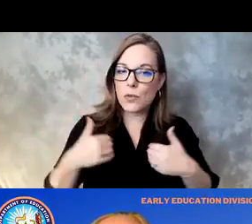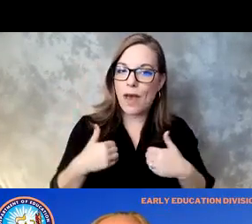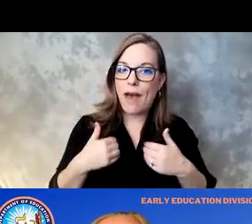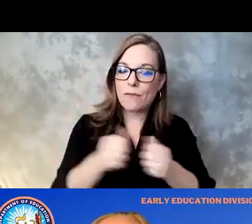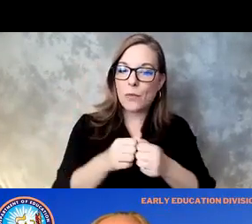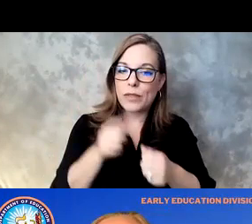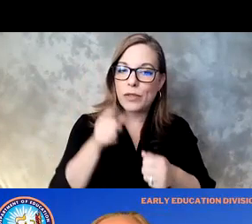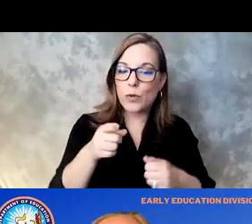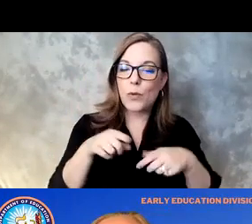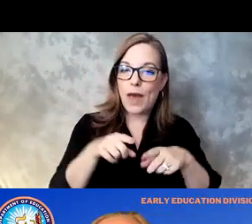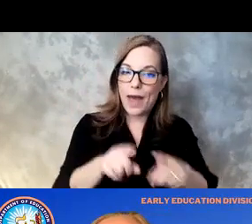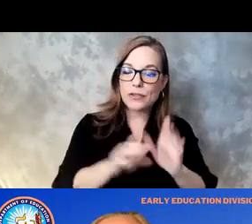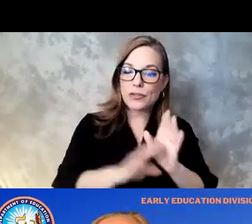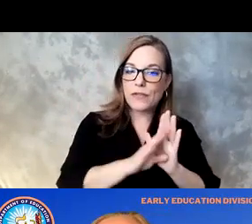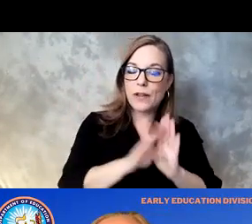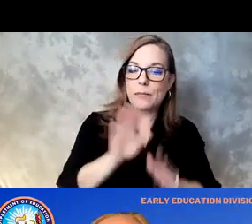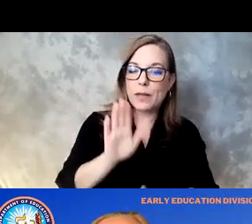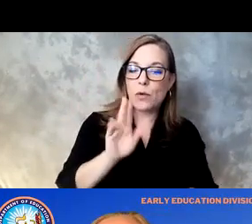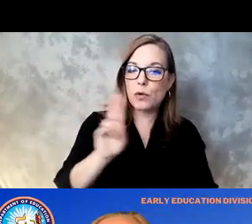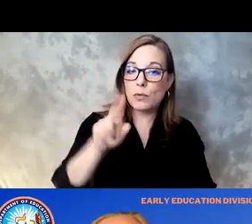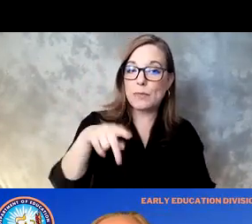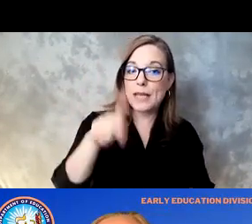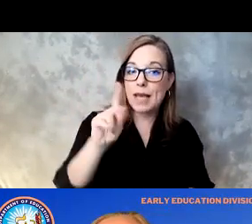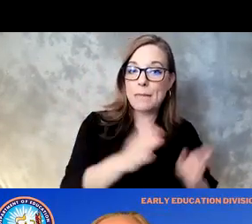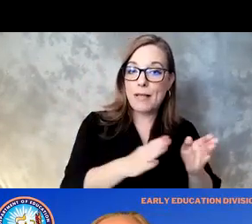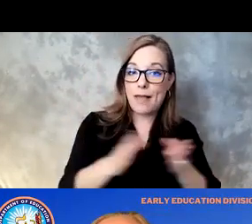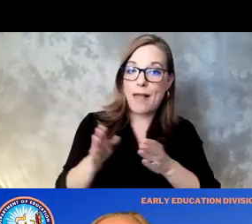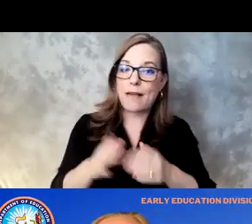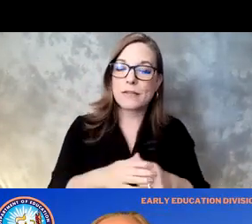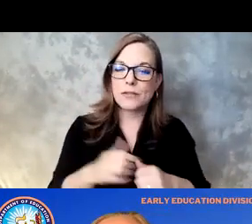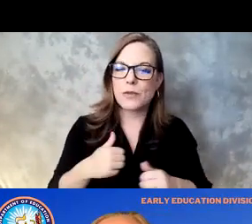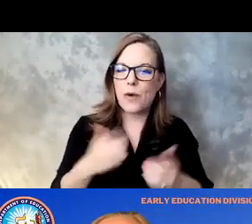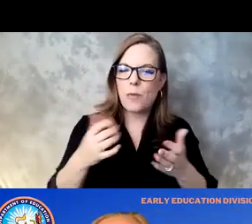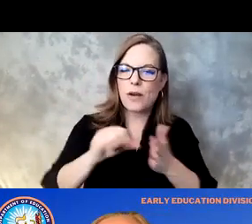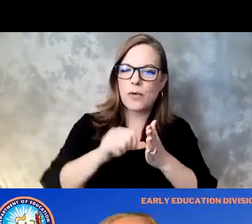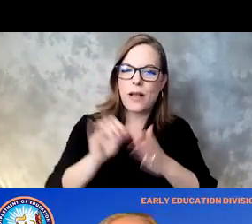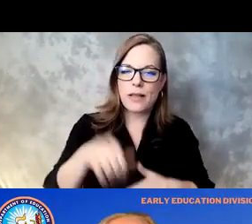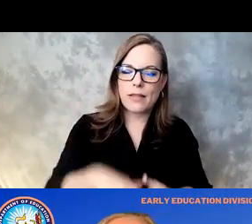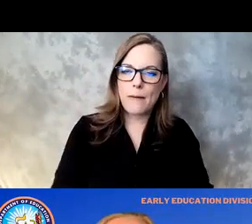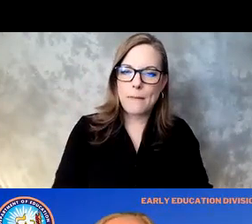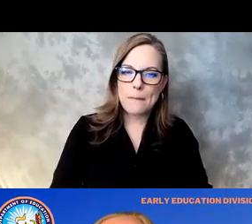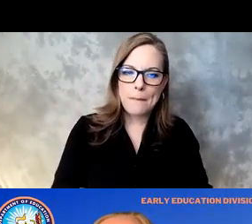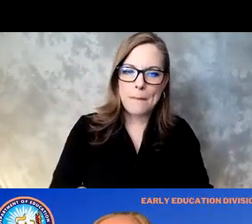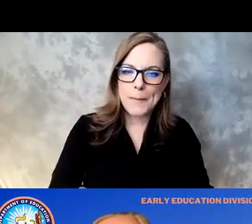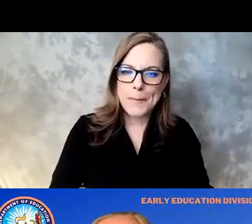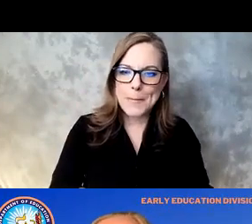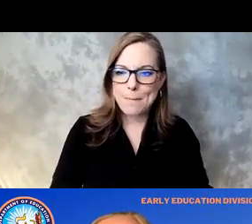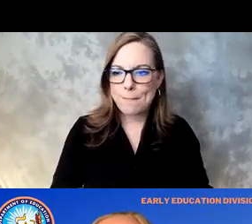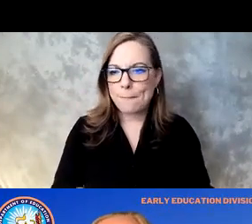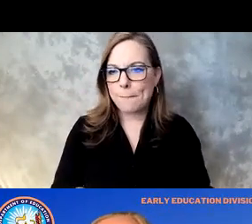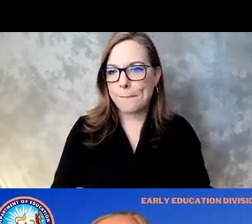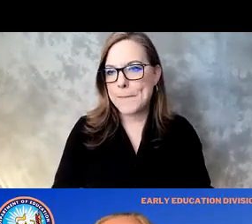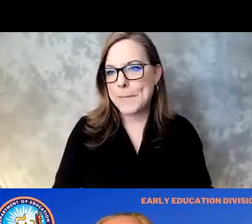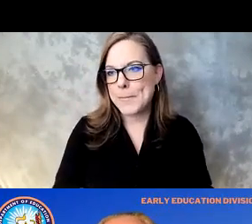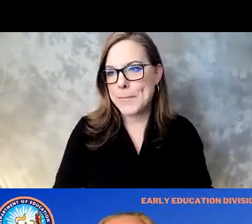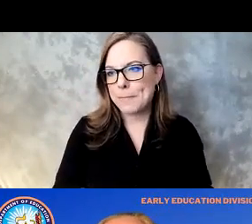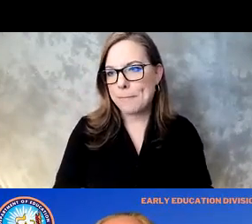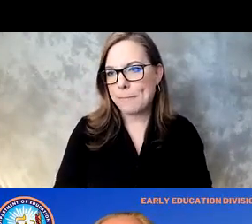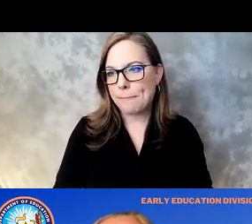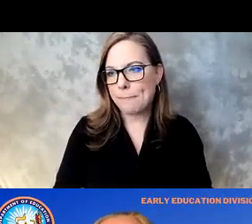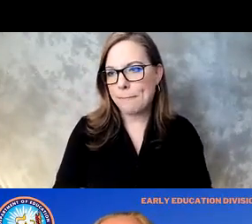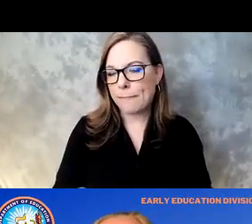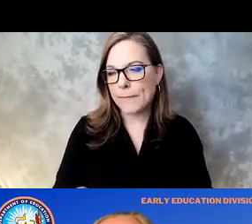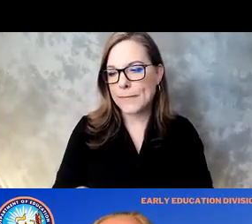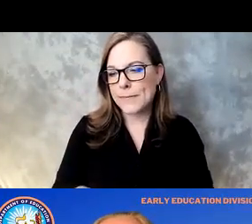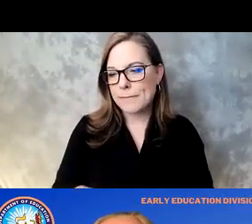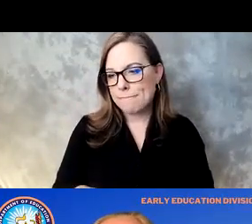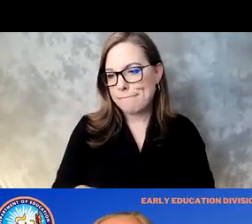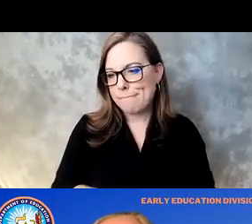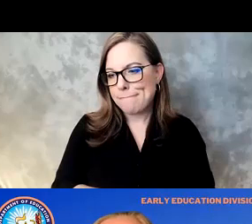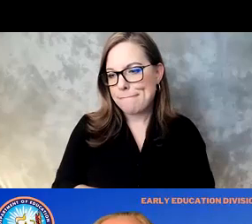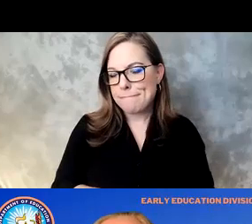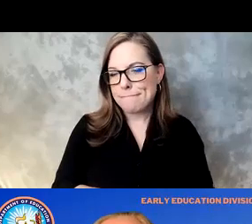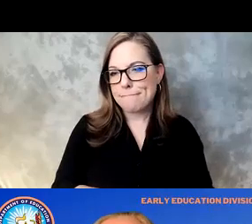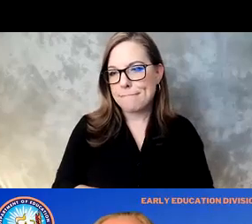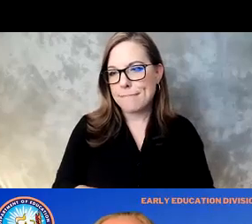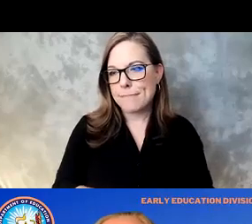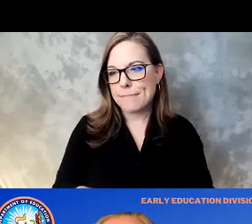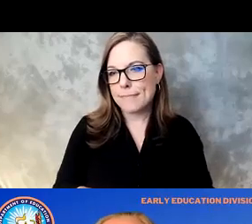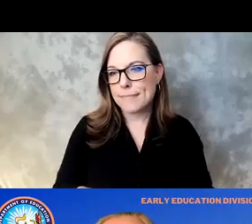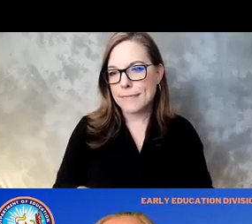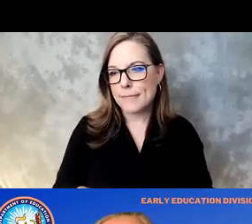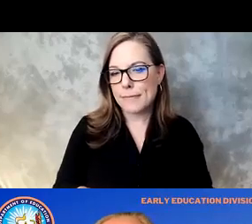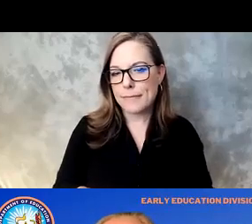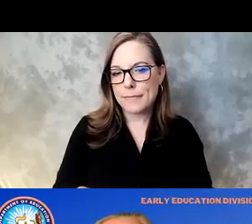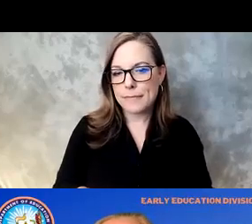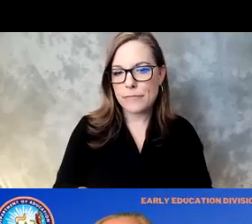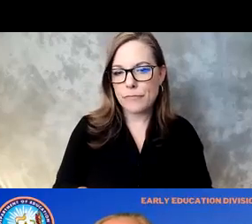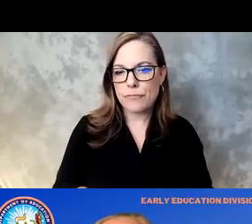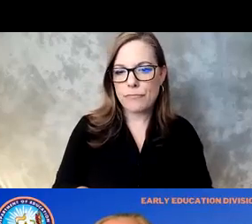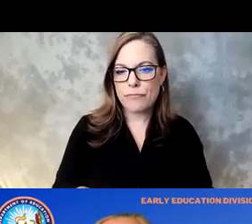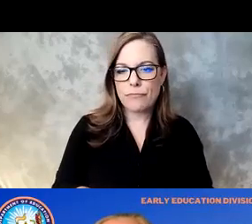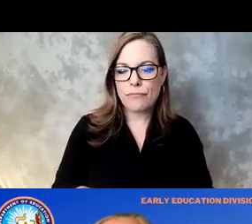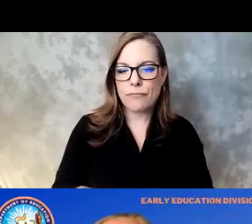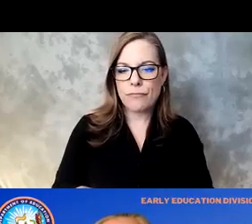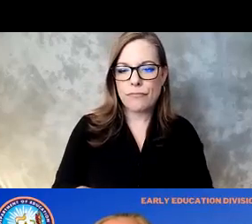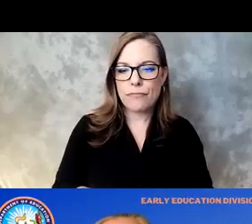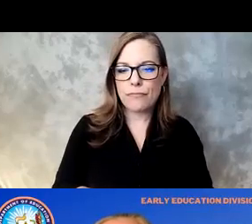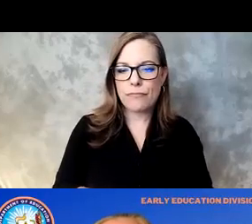plan and so wanting to highlight that. Stephen Propheter: Thank you Virginia. Let’s